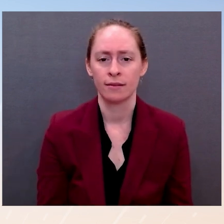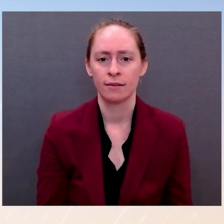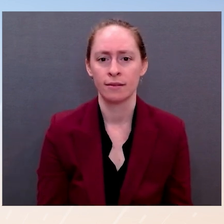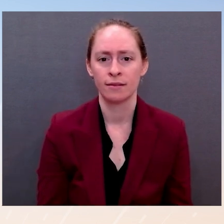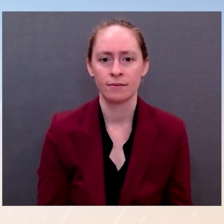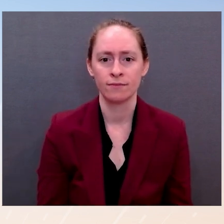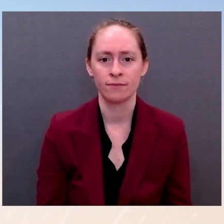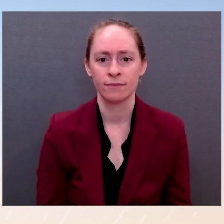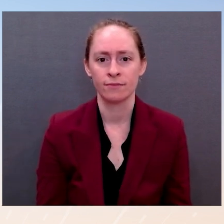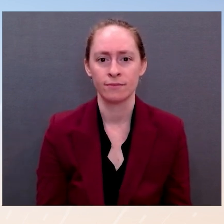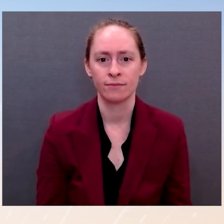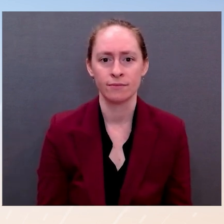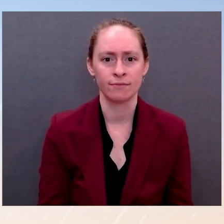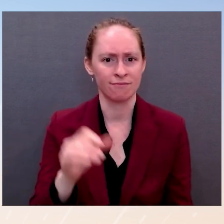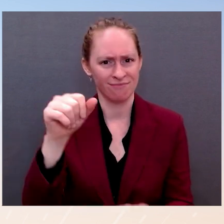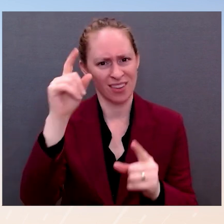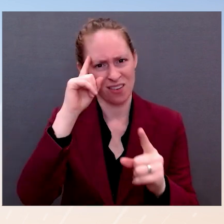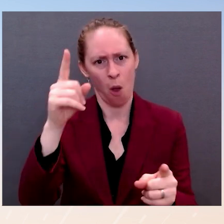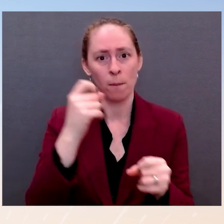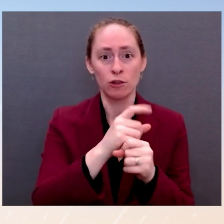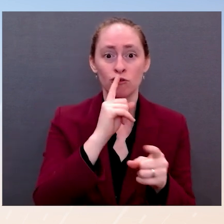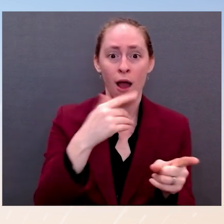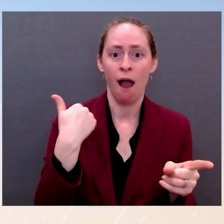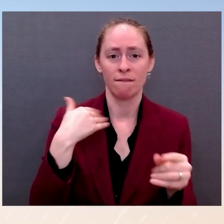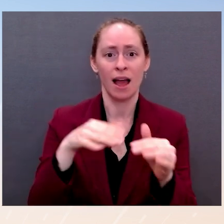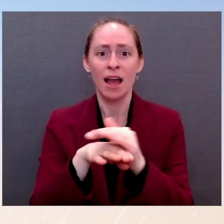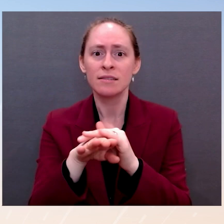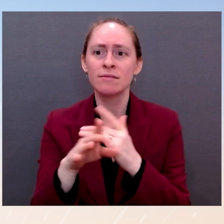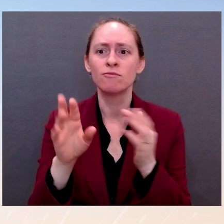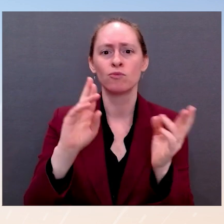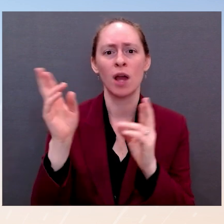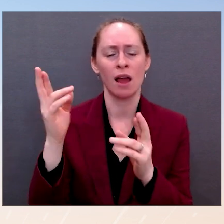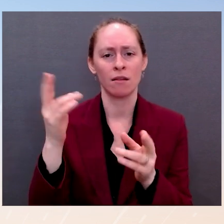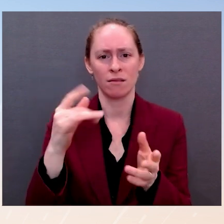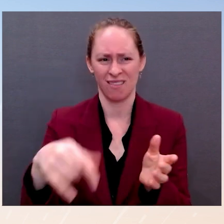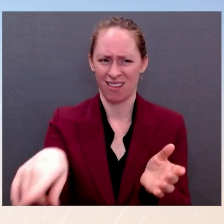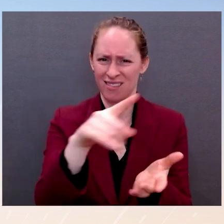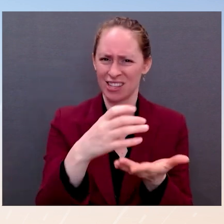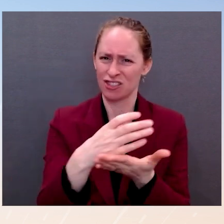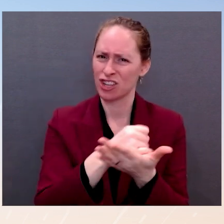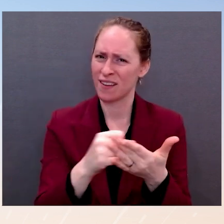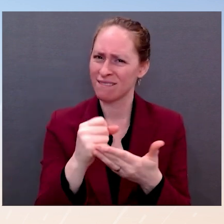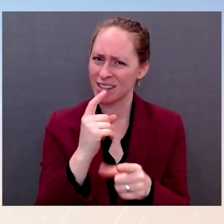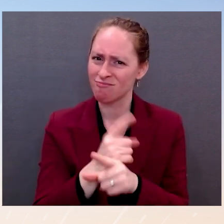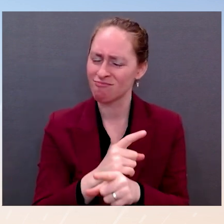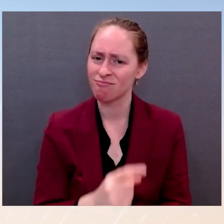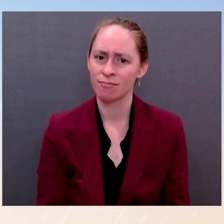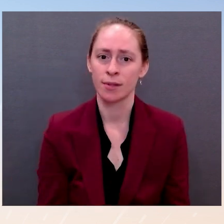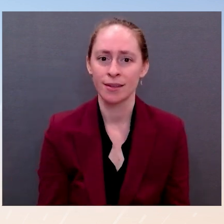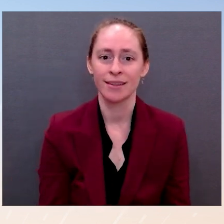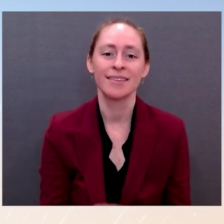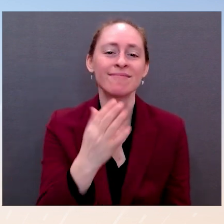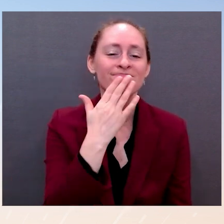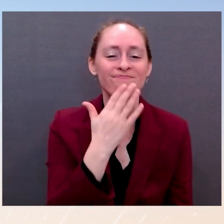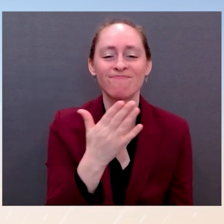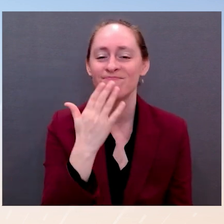we all as individuals are seeking access to the care that we with the care that we deserve. Dr. Jefferies Leonard: